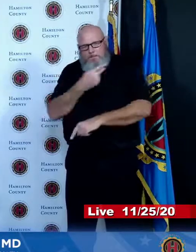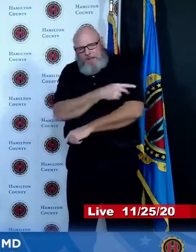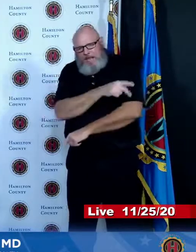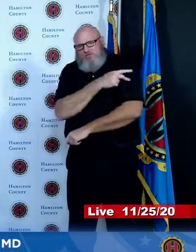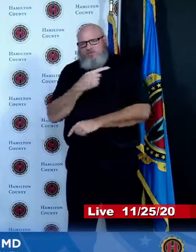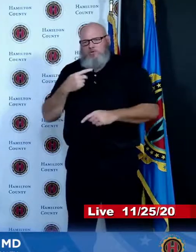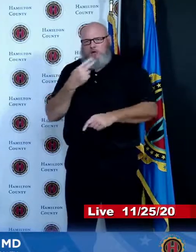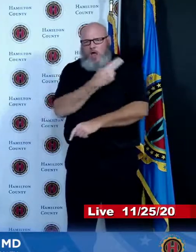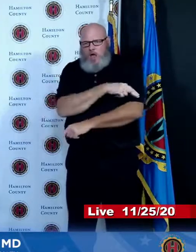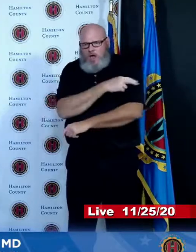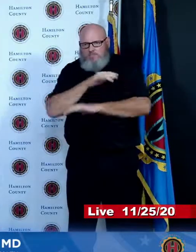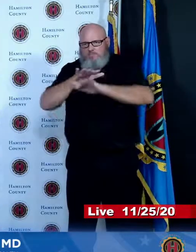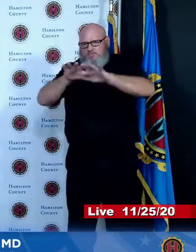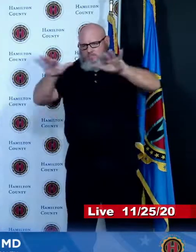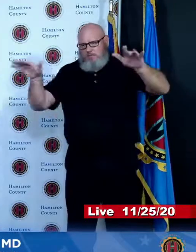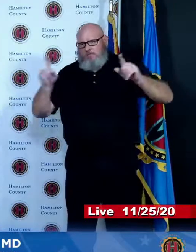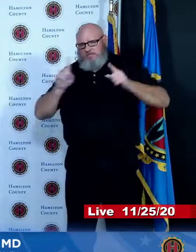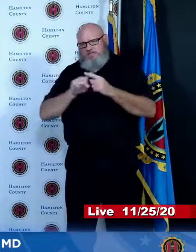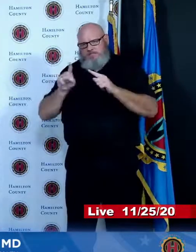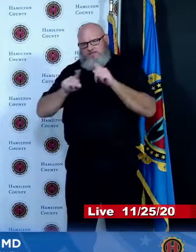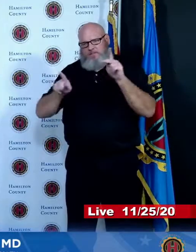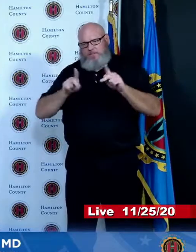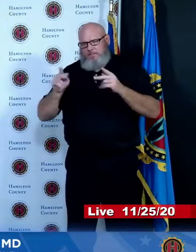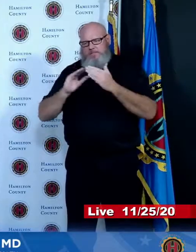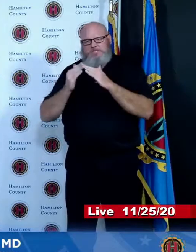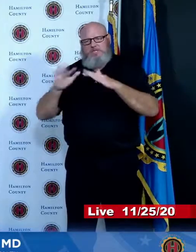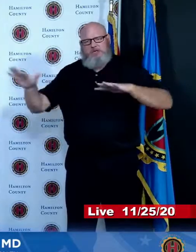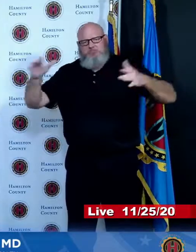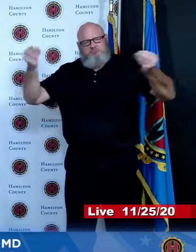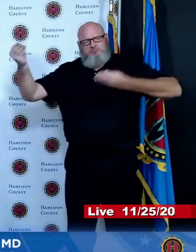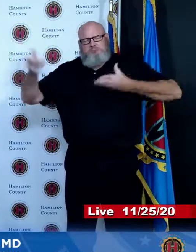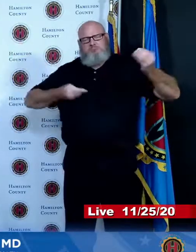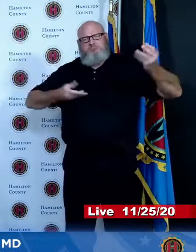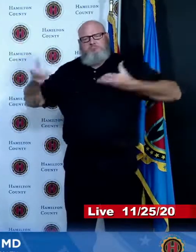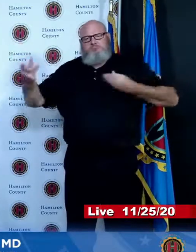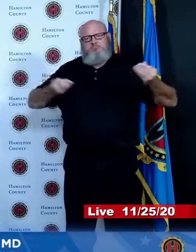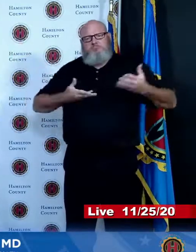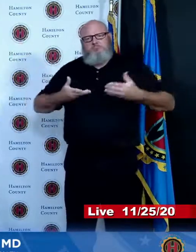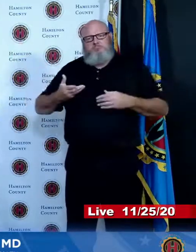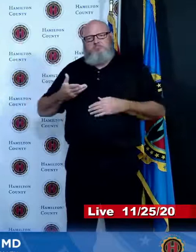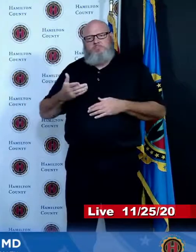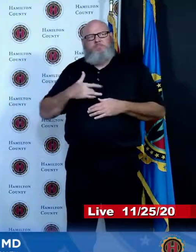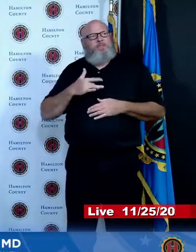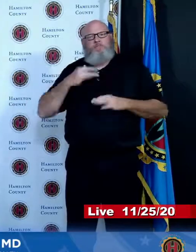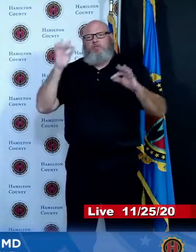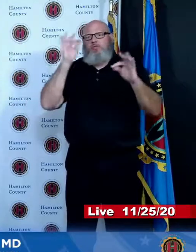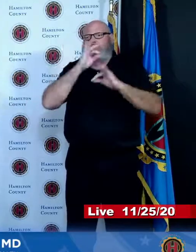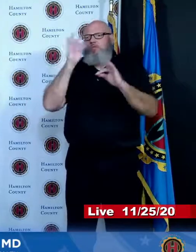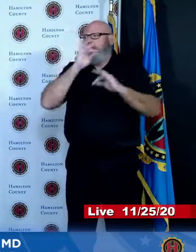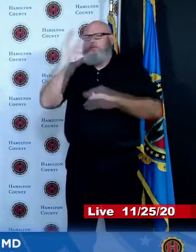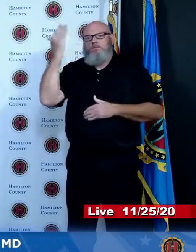my sense is that they're a little unaware of of how bad things are getting at the hospitals